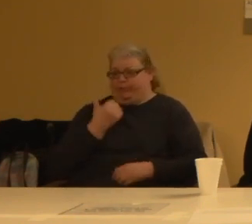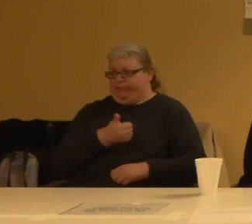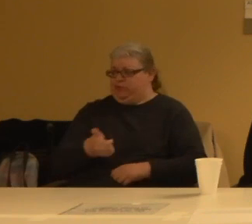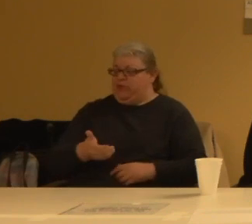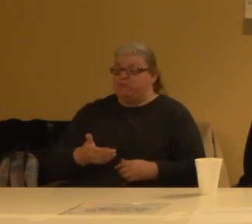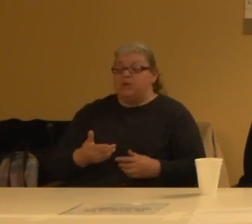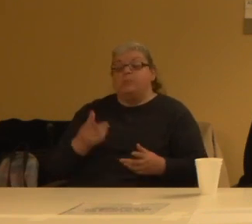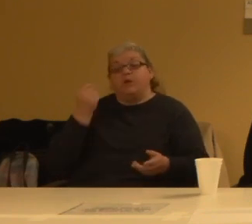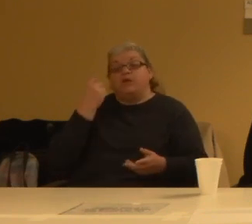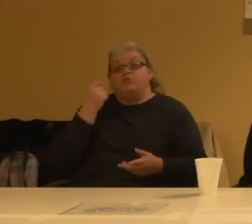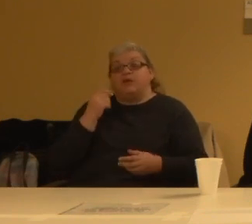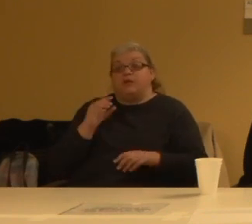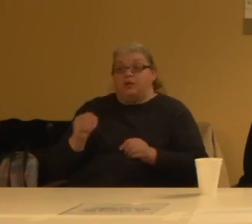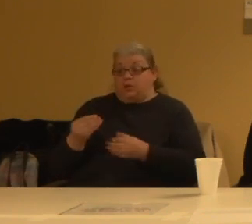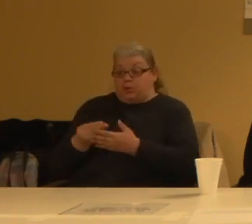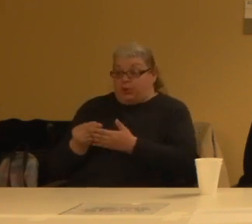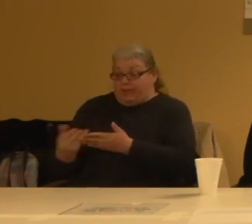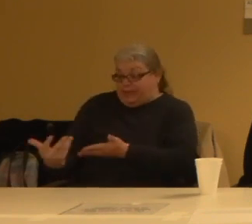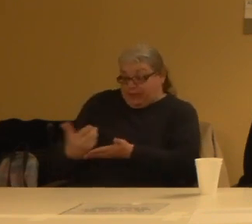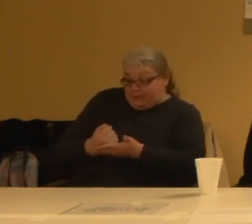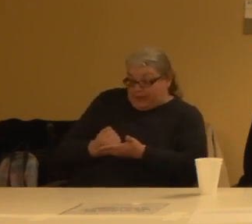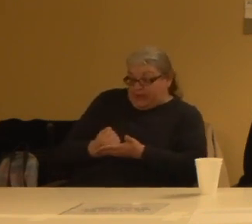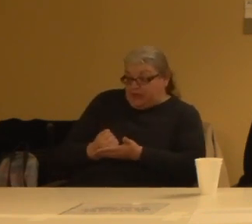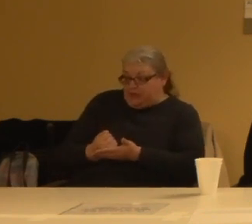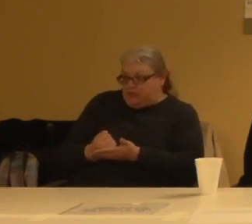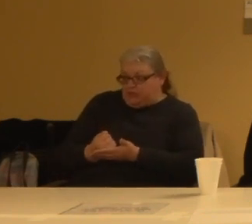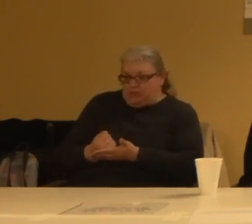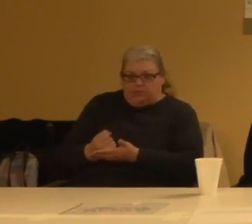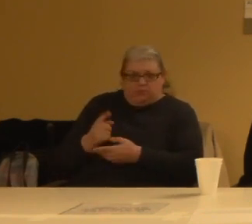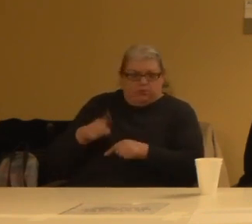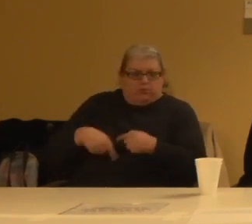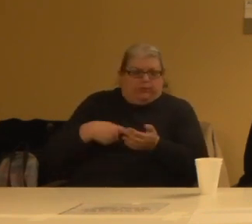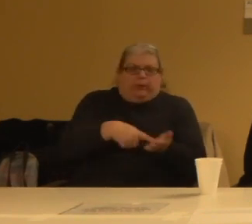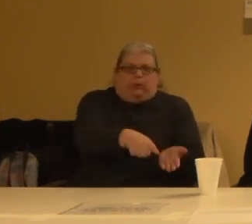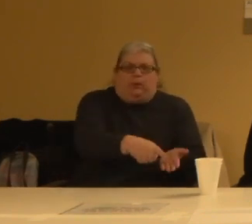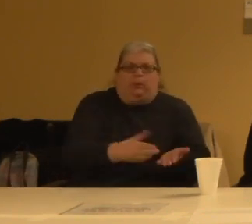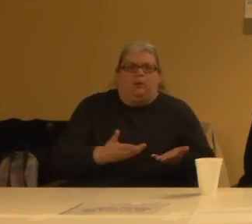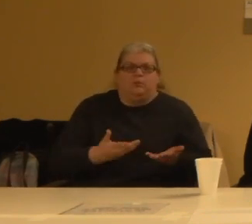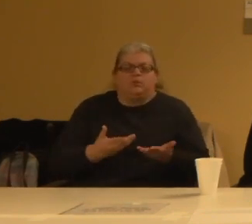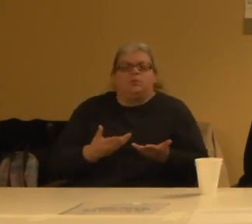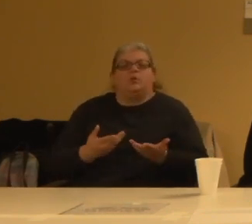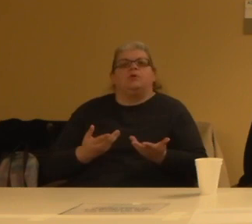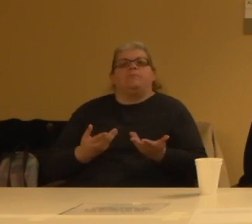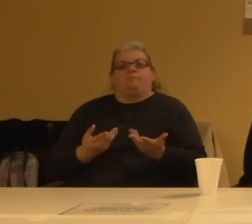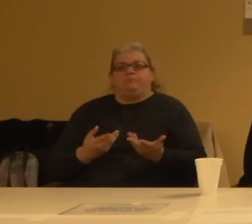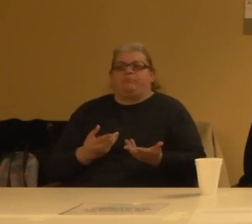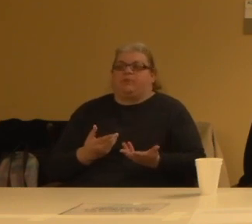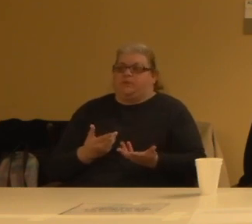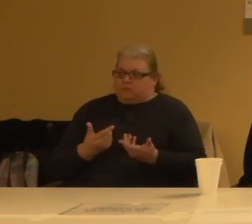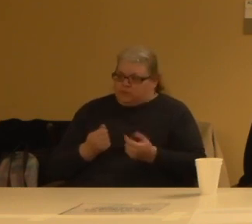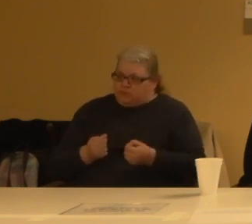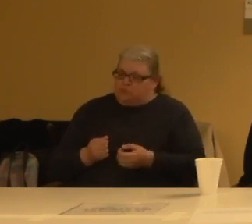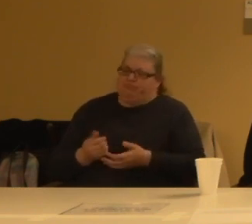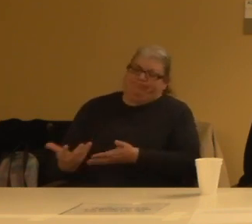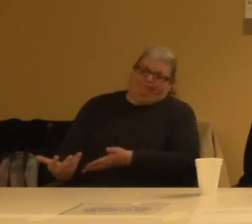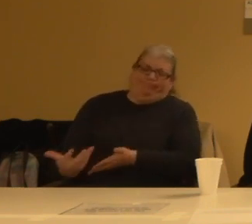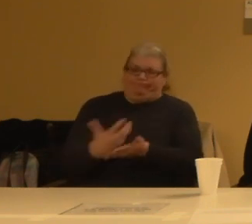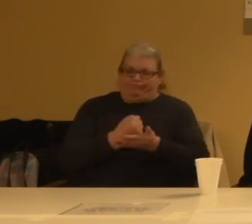there's no money to give. So like let's help bring some money in. And more than likely the only place where that's really gonna start and really gonna happen